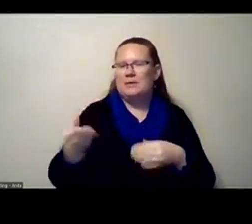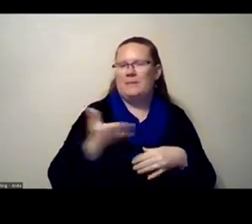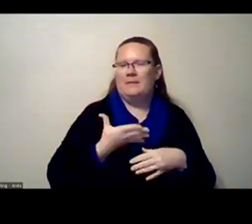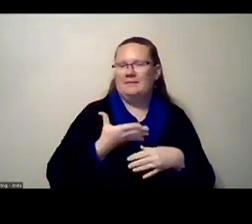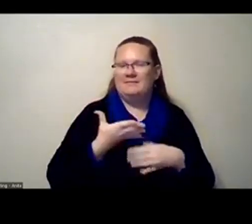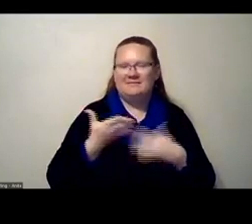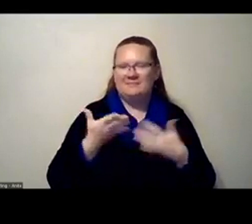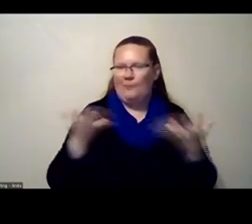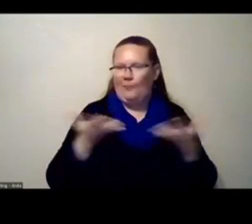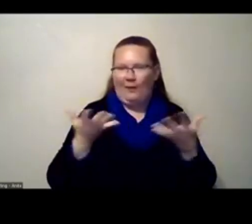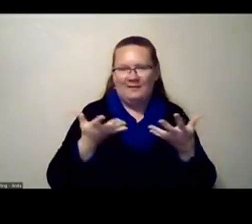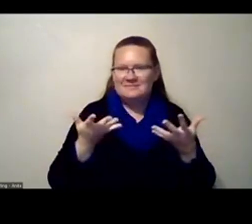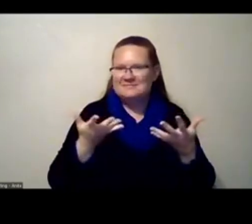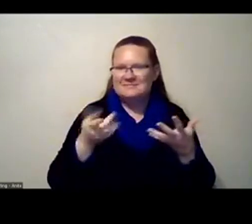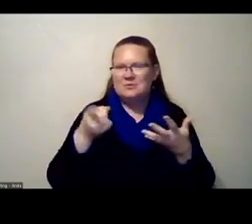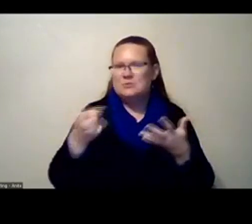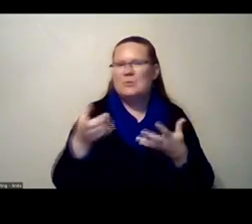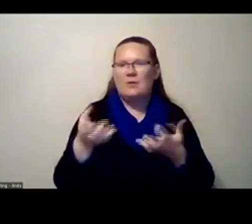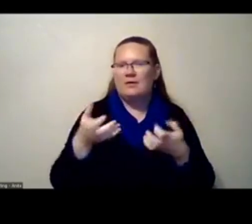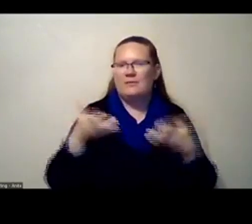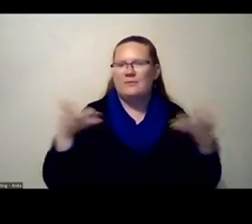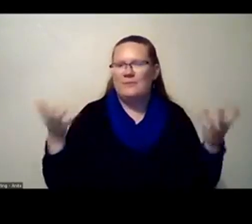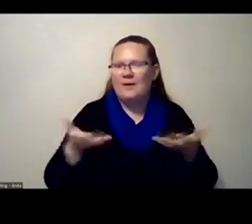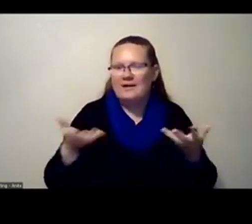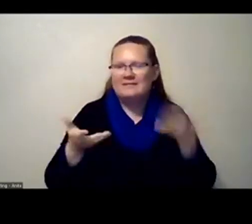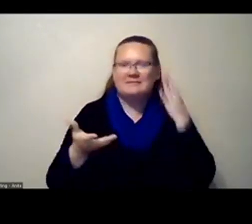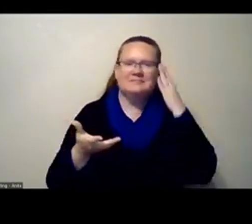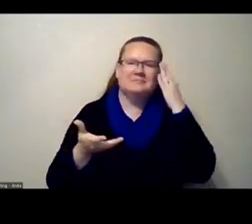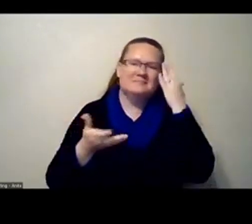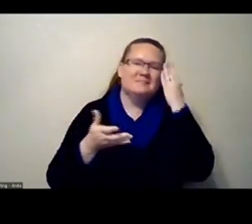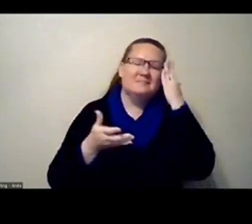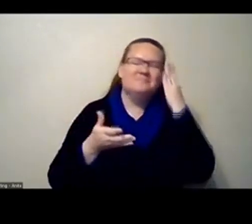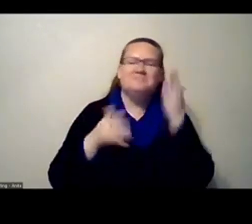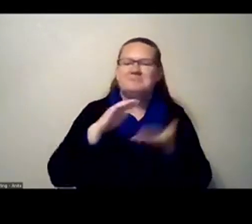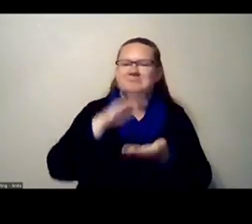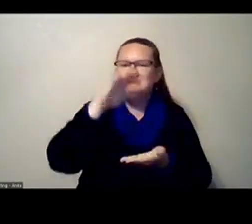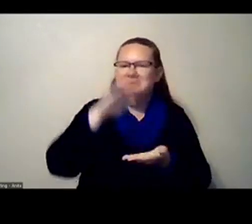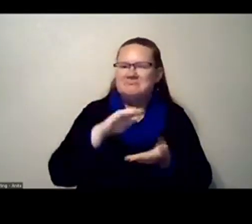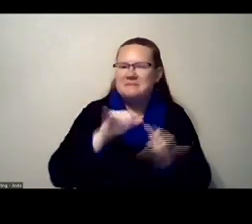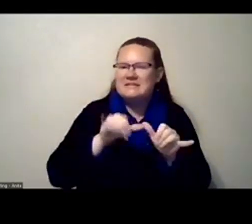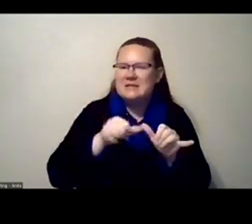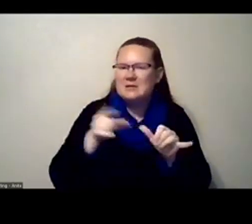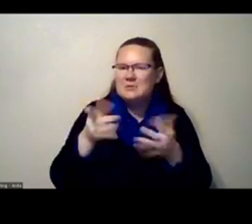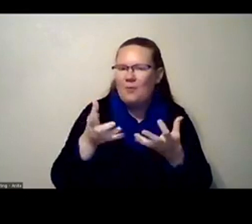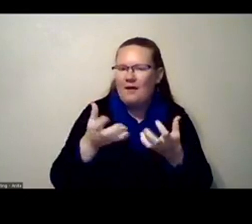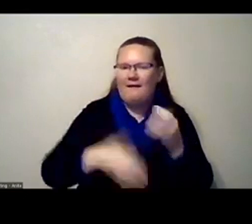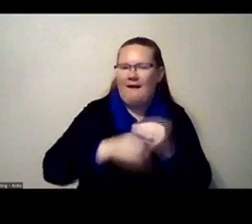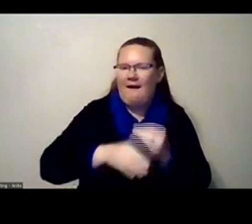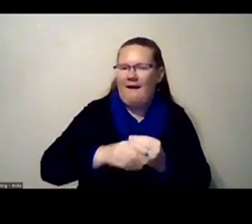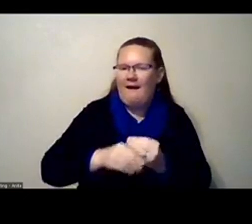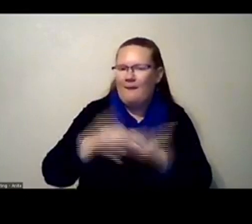Tell me what to tell me what you want to, what size? What kind of kind of goodies you want with it,